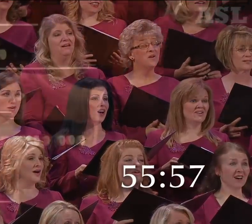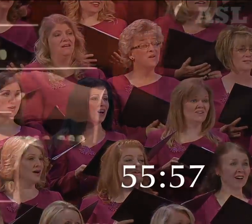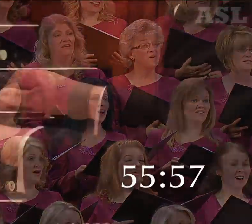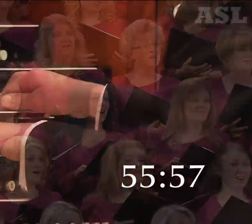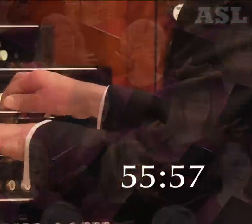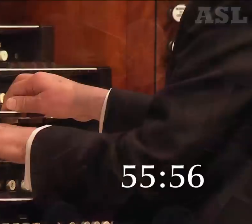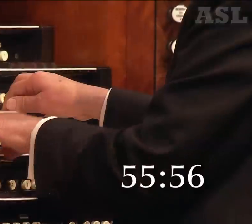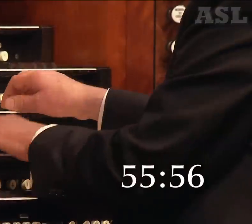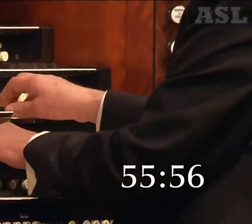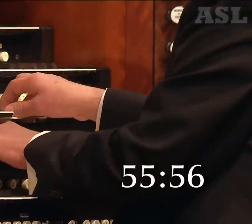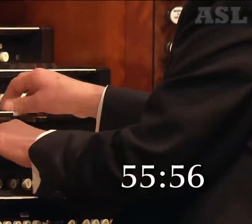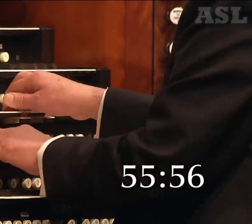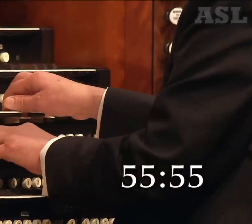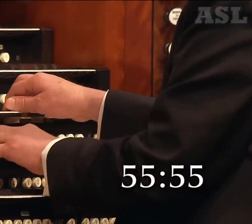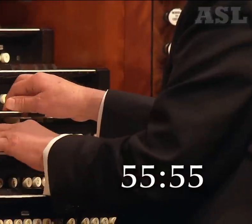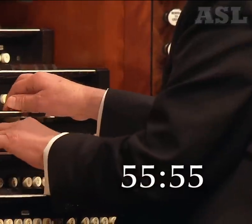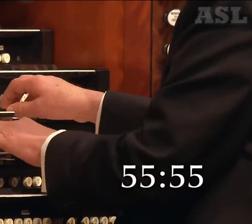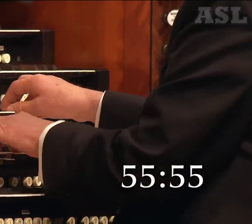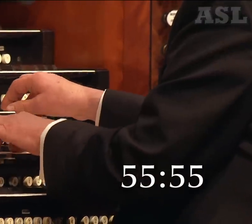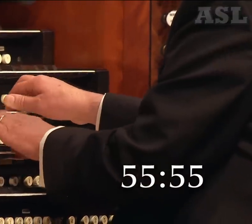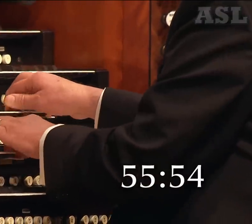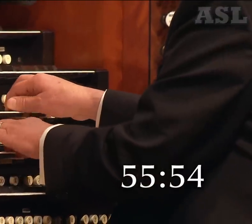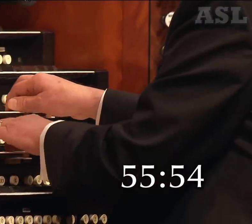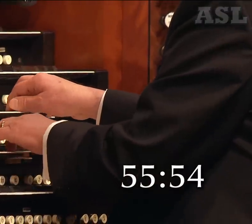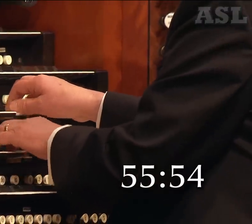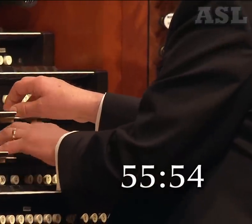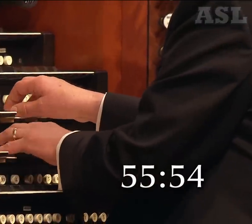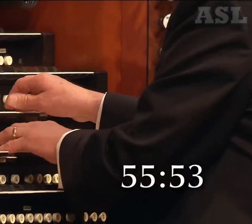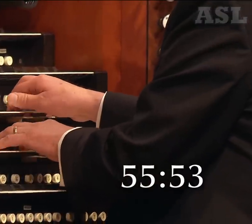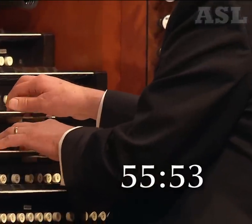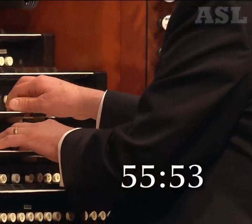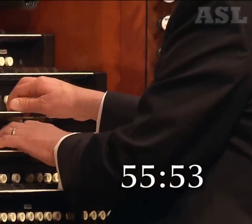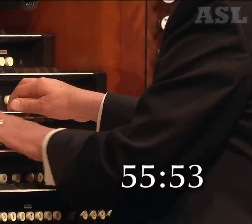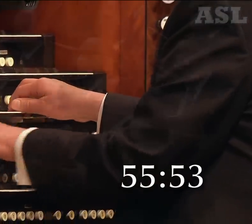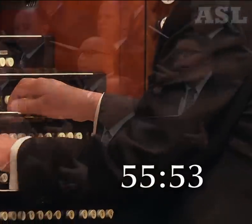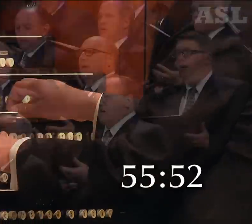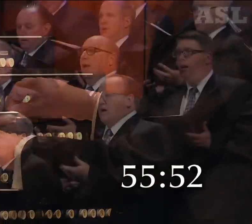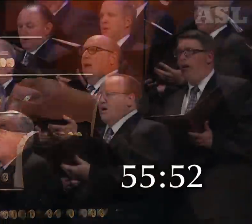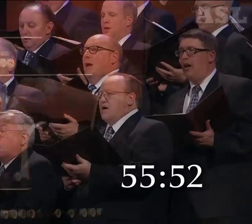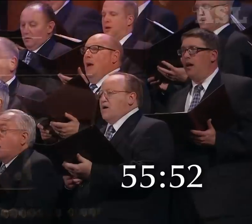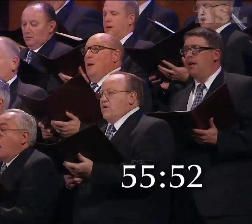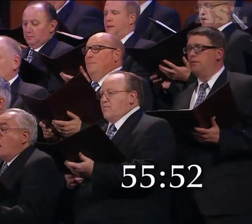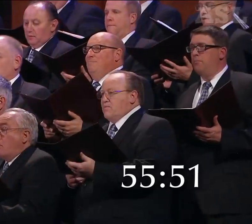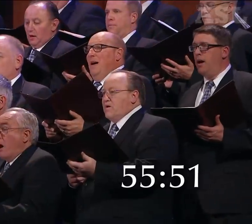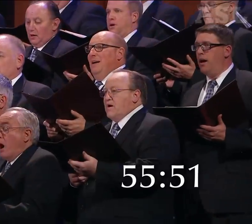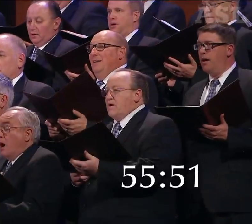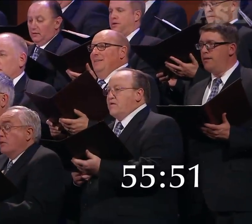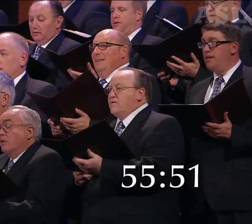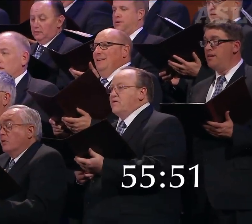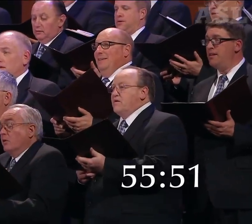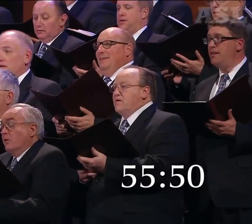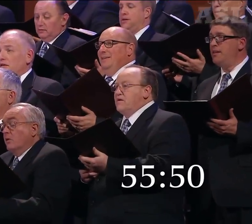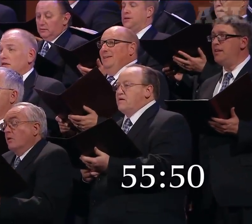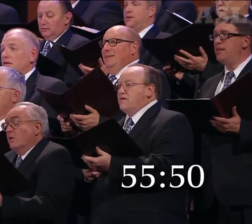CLOSED CAPTION CHANNEL OF THE CHURCH OF JESUS CHRIST OF LATTER-DAY SAINTS.